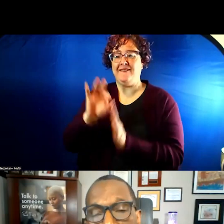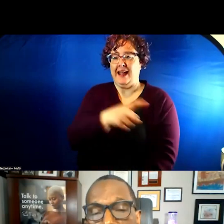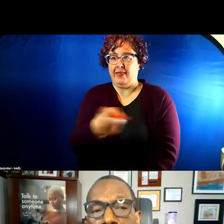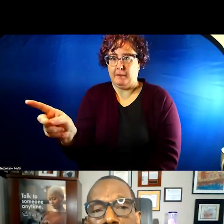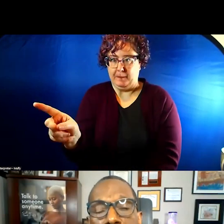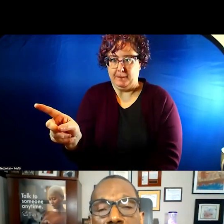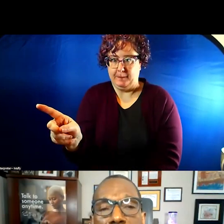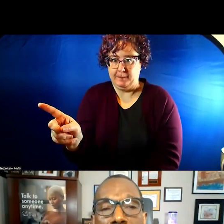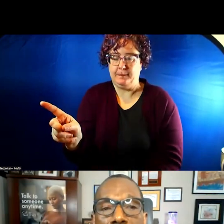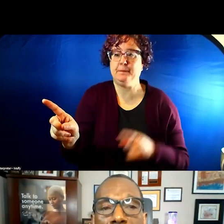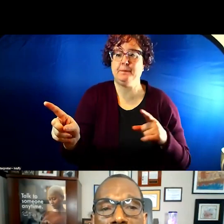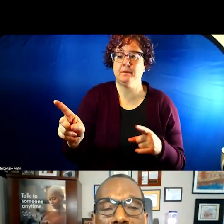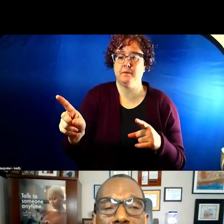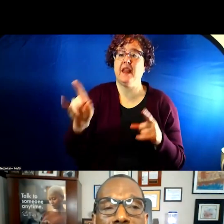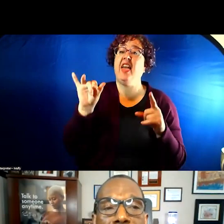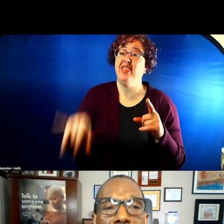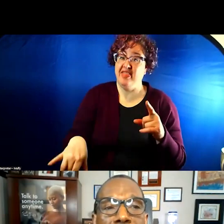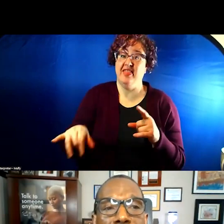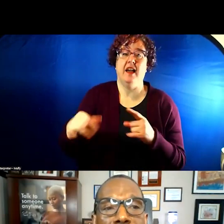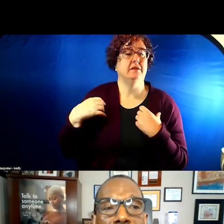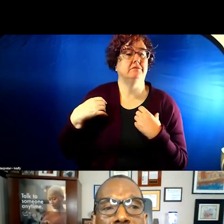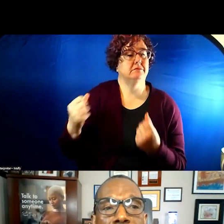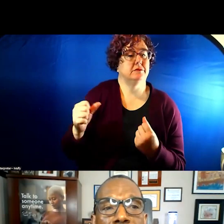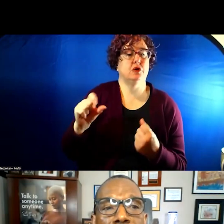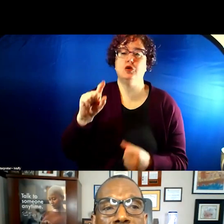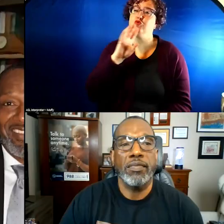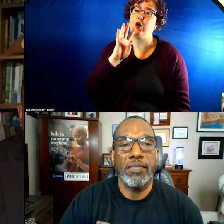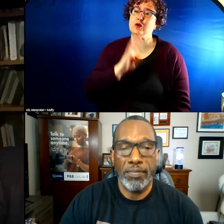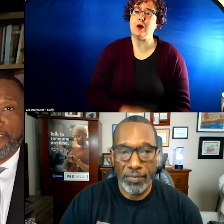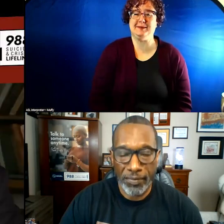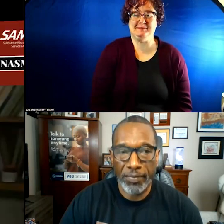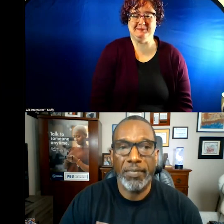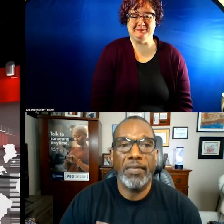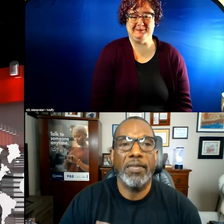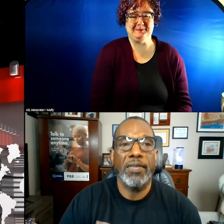AND THAT IS STRONG TALK. VIC, THANK YOU SO MUCH.